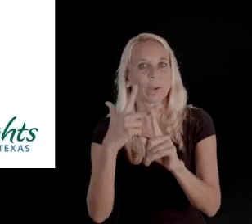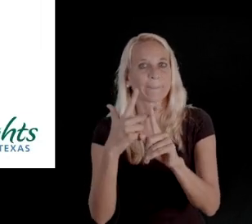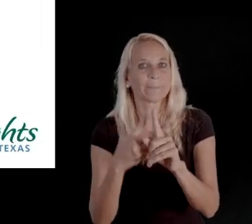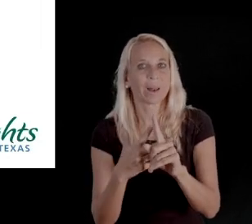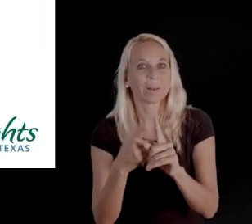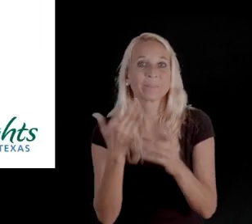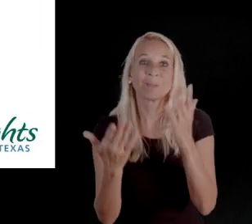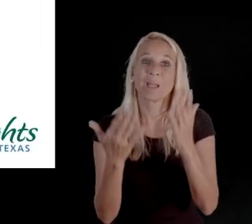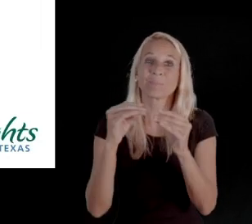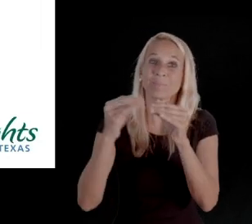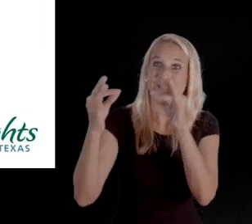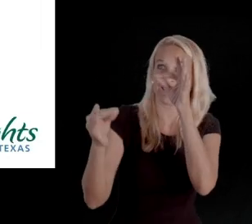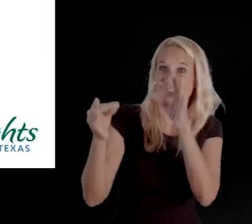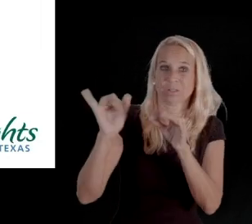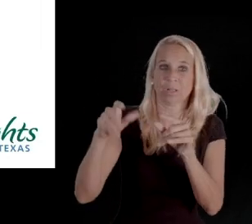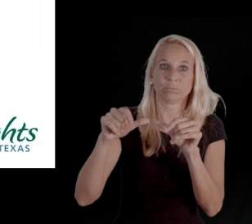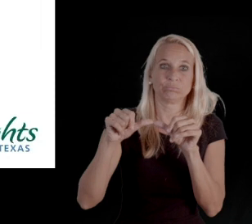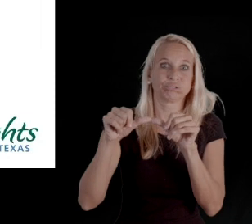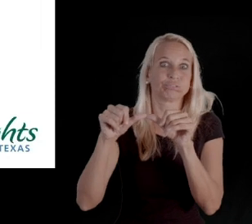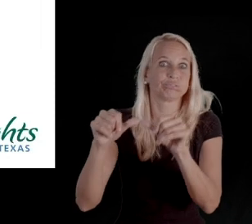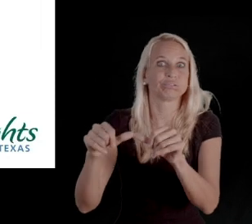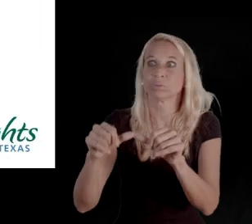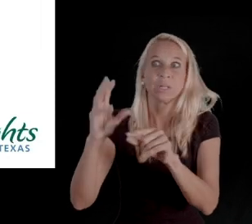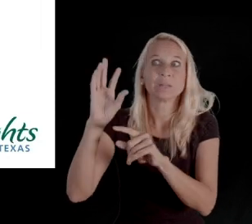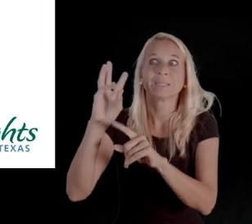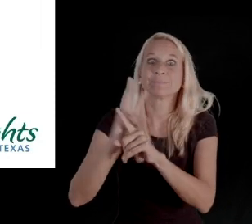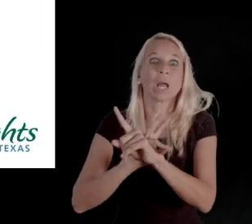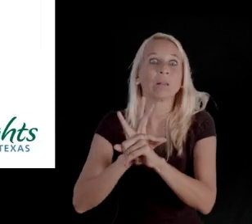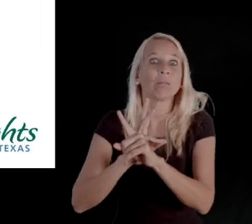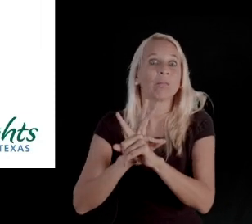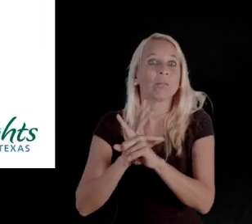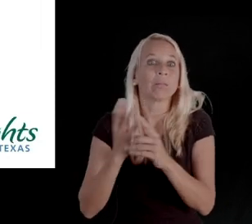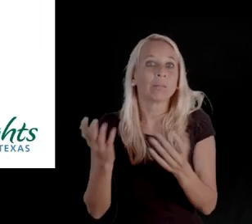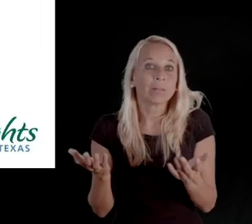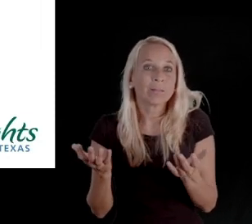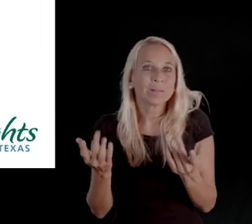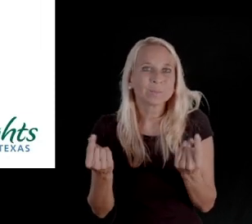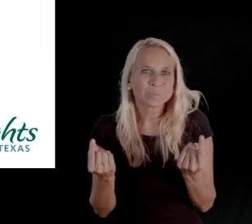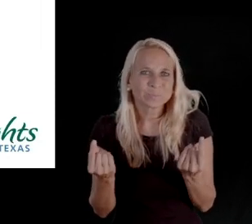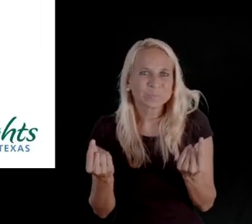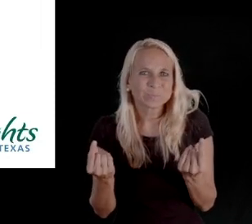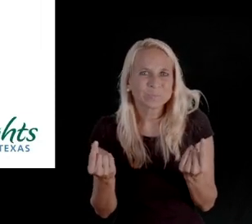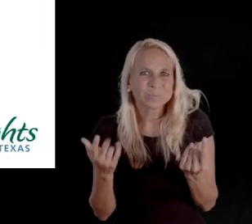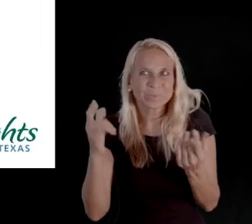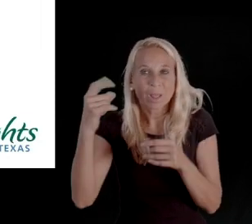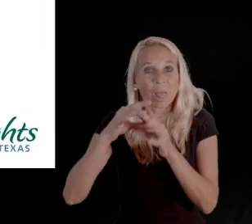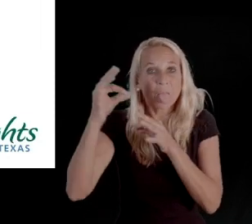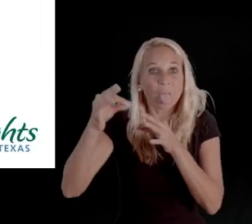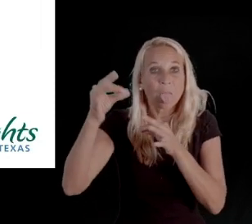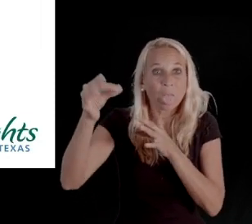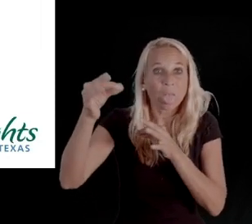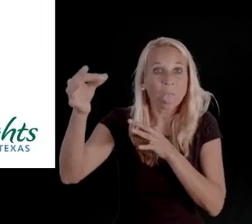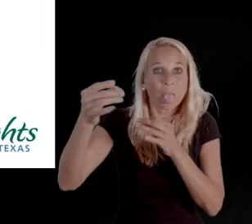You might be in a hearing that lasts, the authorization lasts six months, but the hearing decision took so long that we're arguing